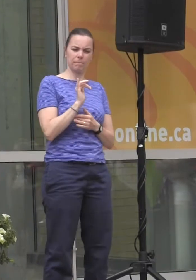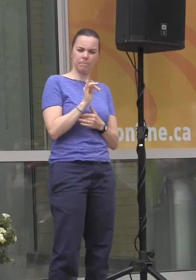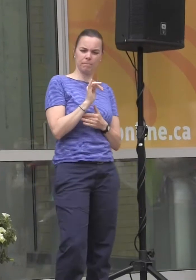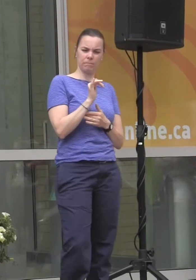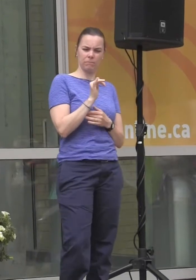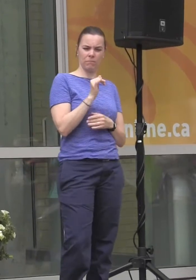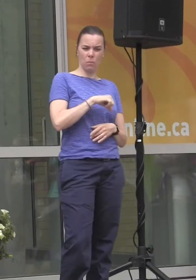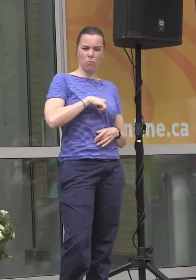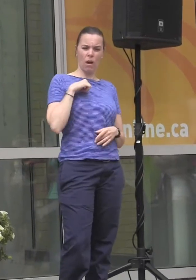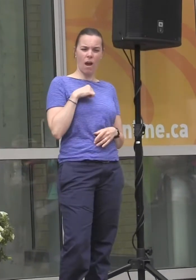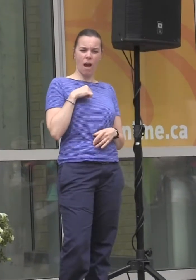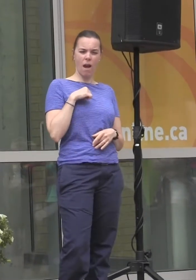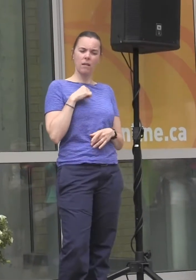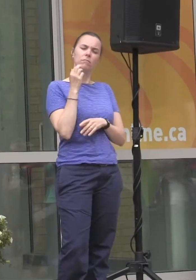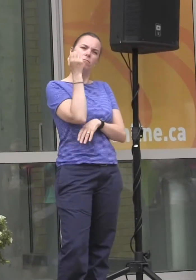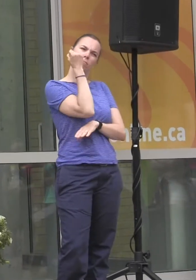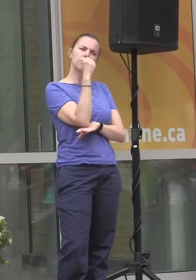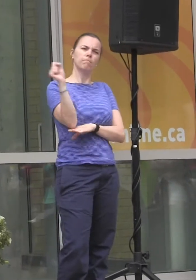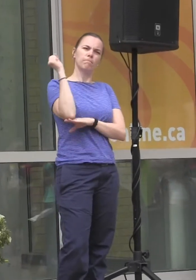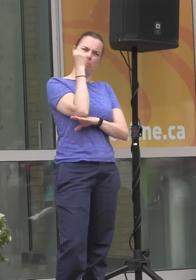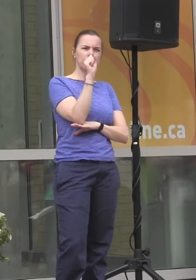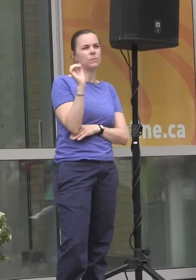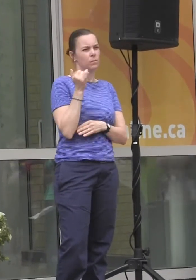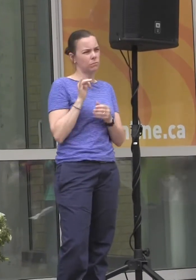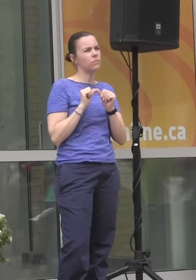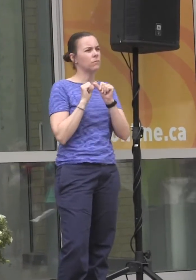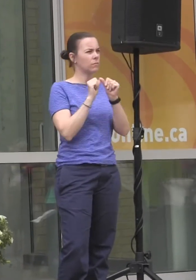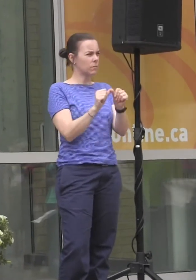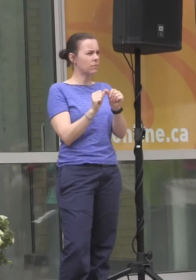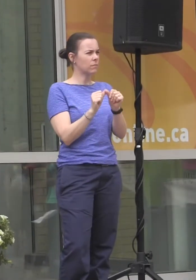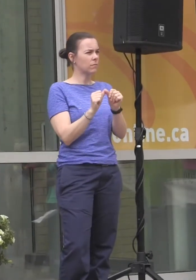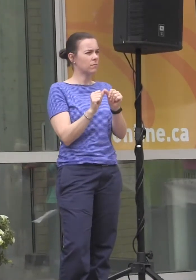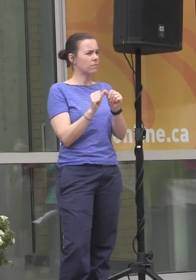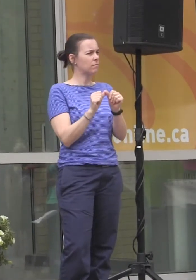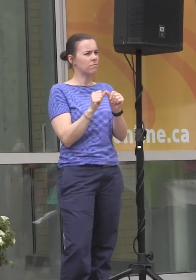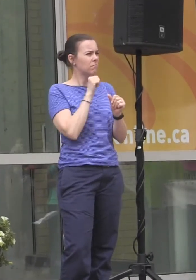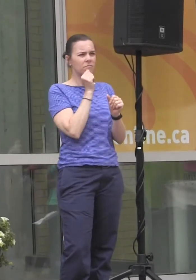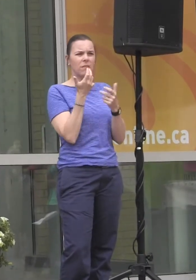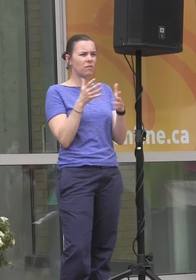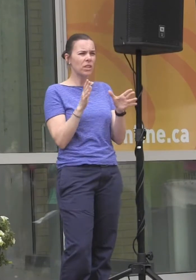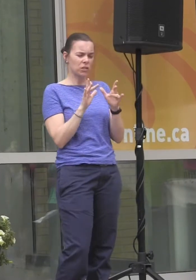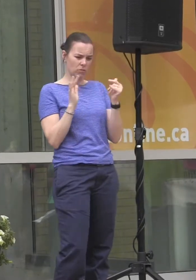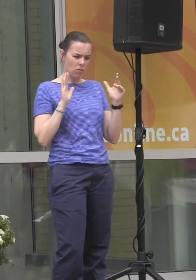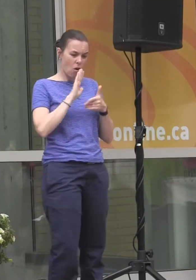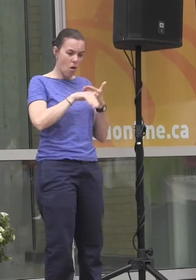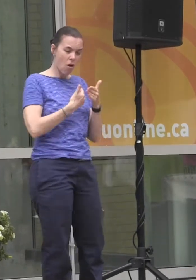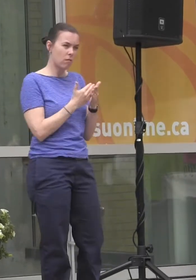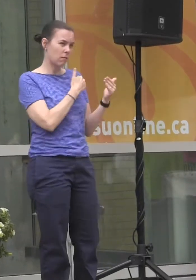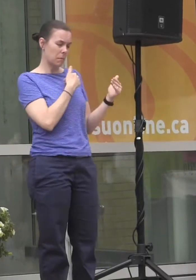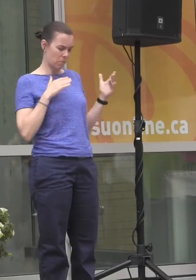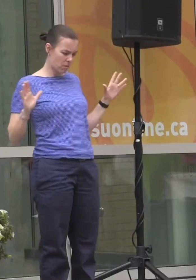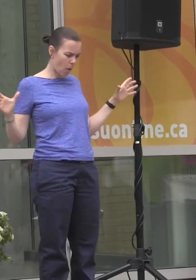political and will continue to be so until all of the members of our diverse community